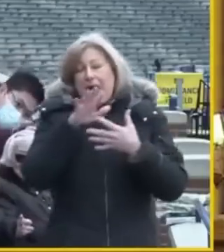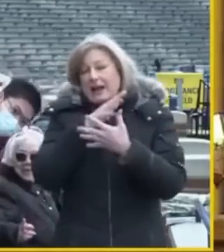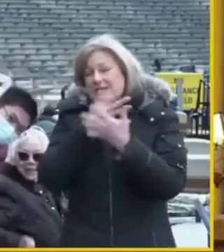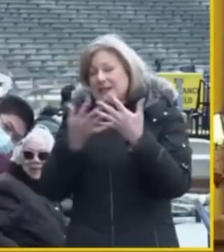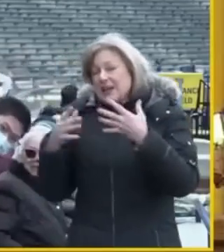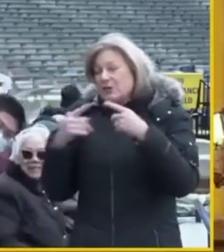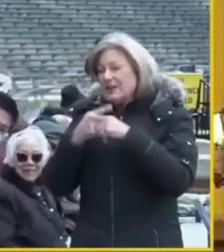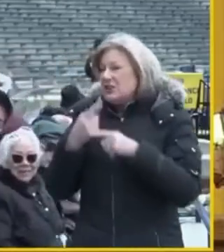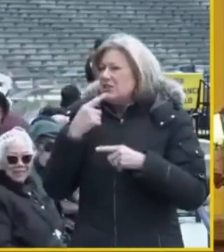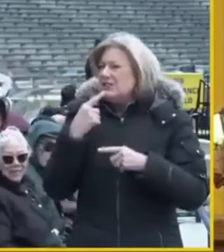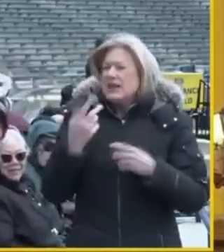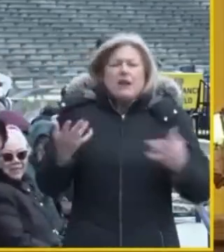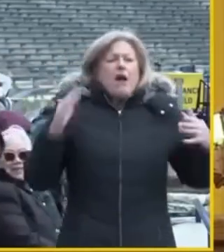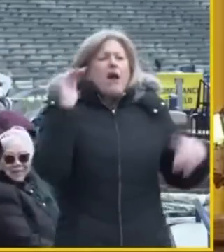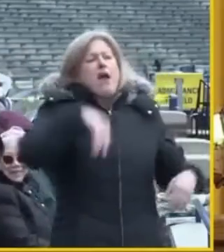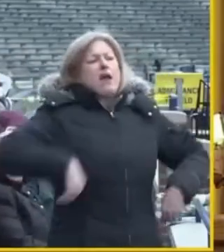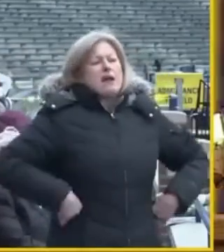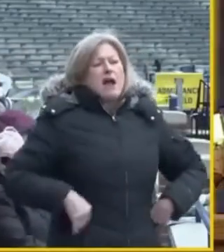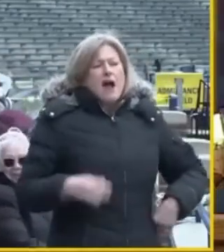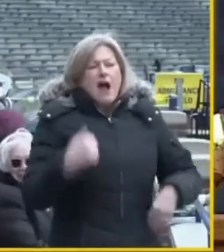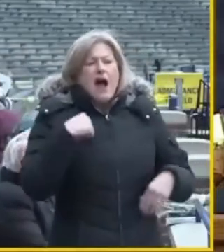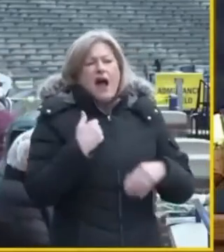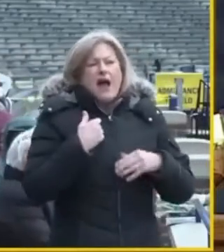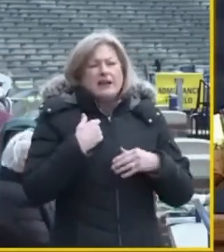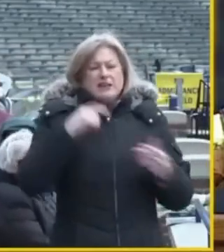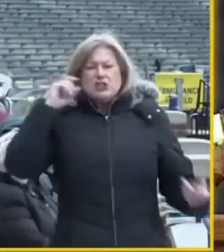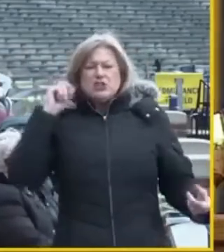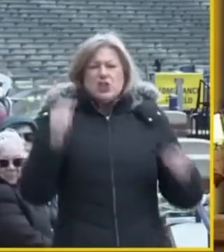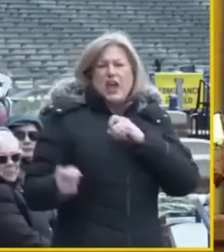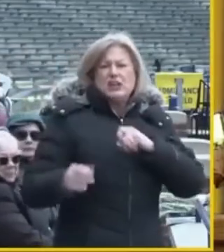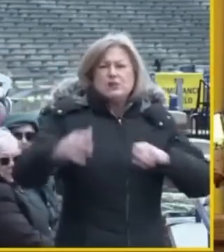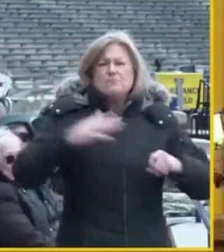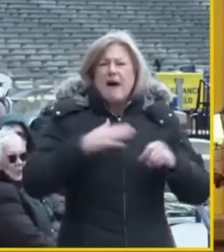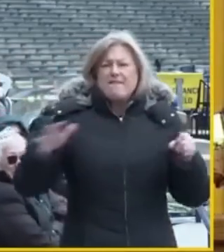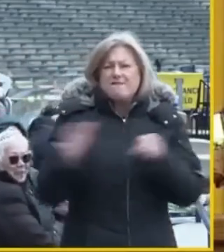she said, "Hey, I just upended my entire life to come back,